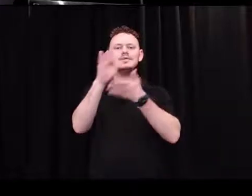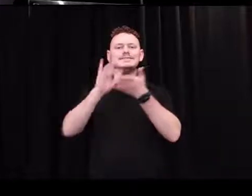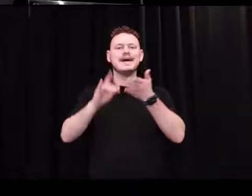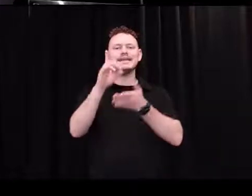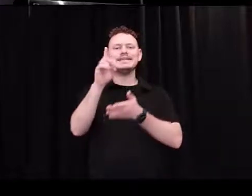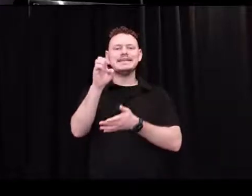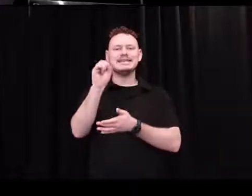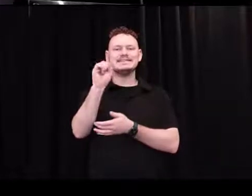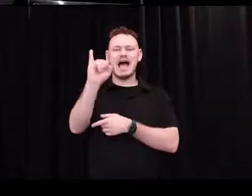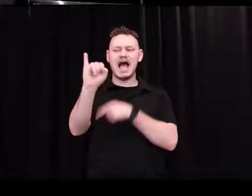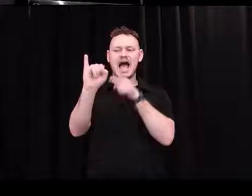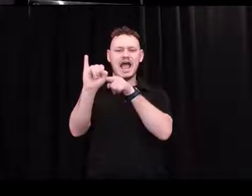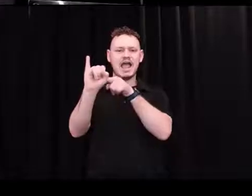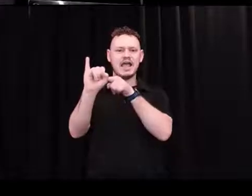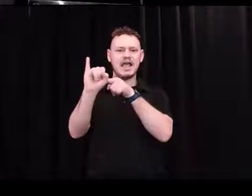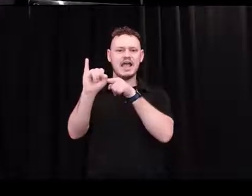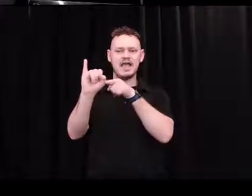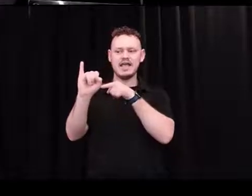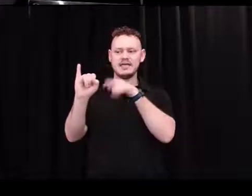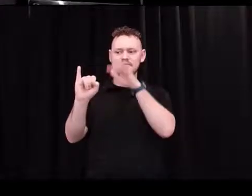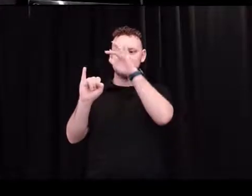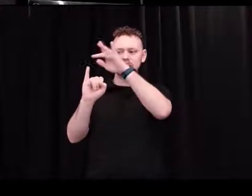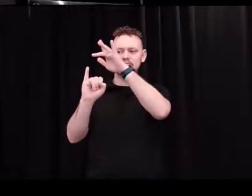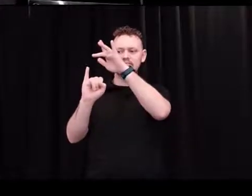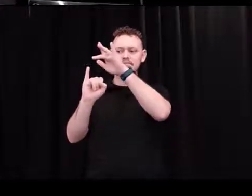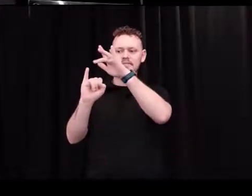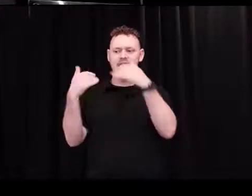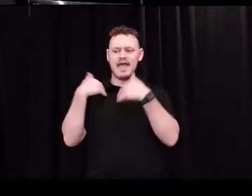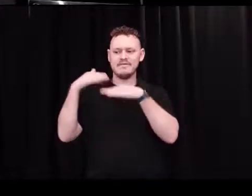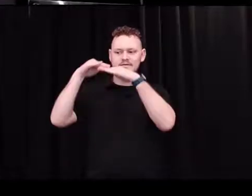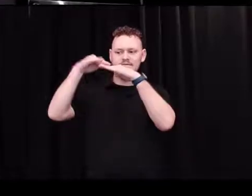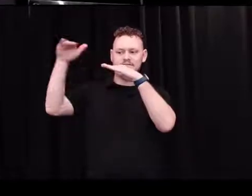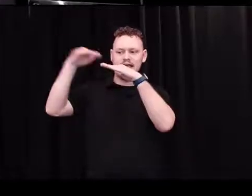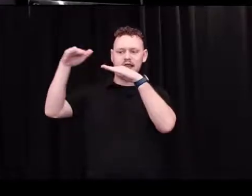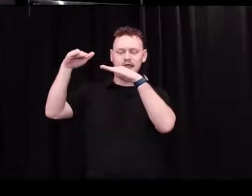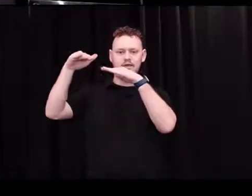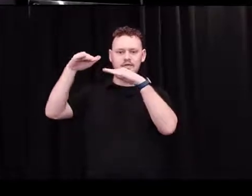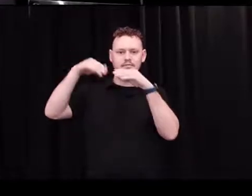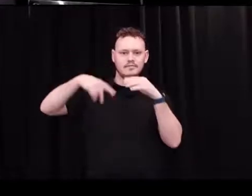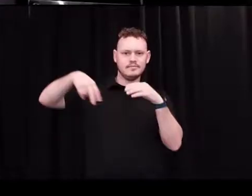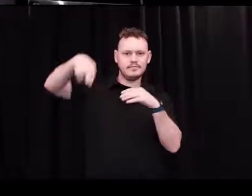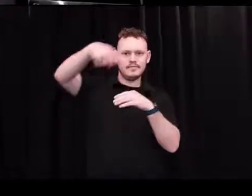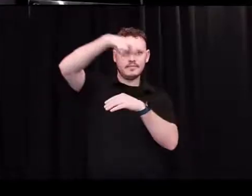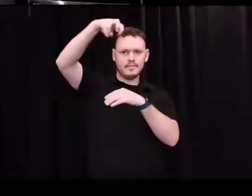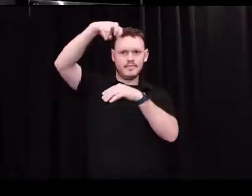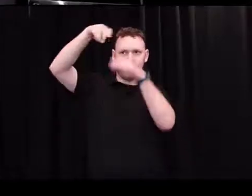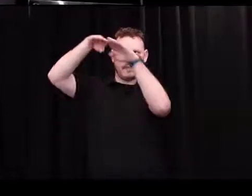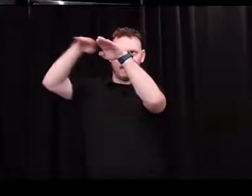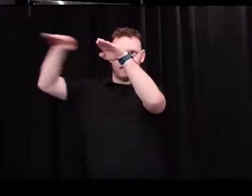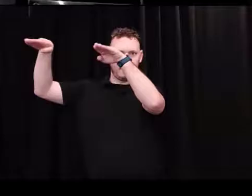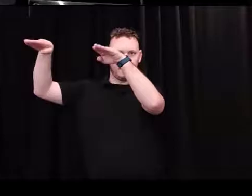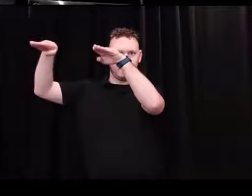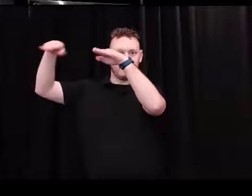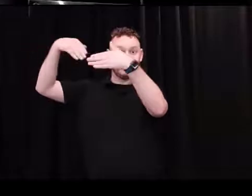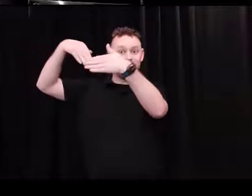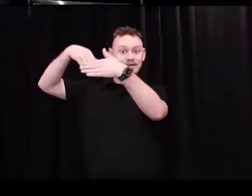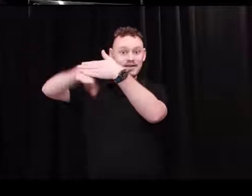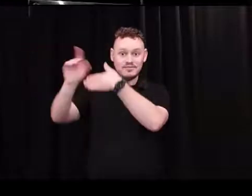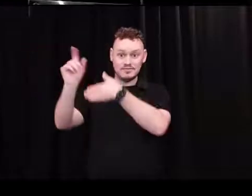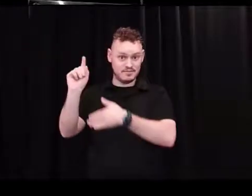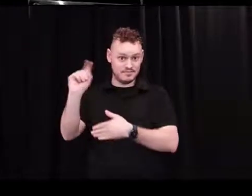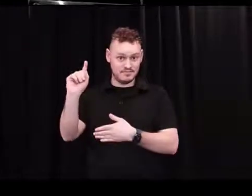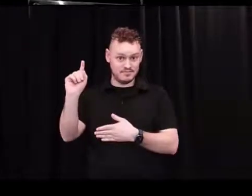there's a flat area. In the flat area is is the entrance to the elevator,